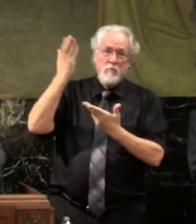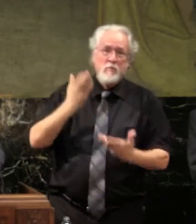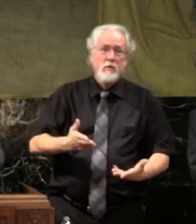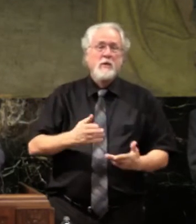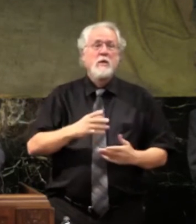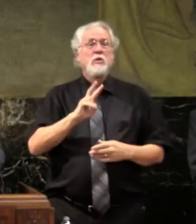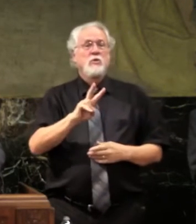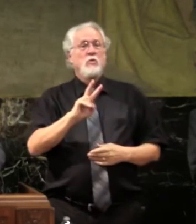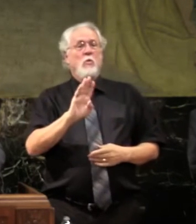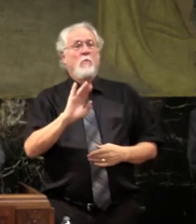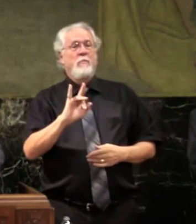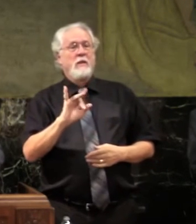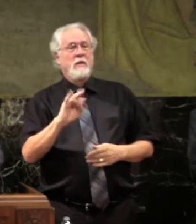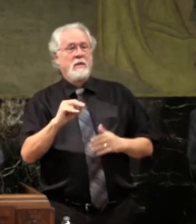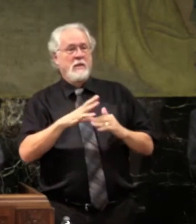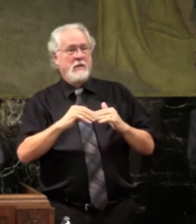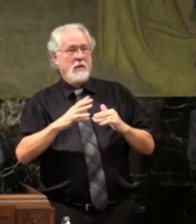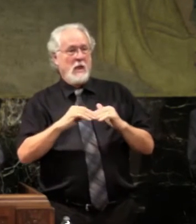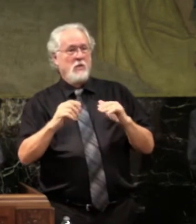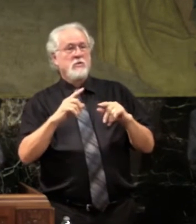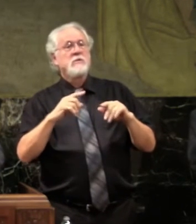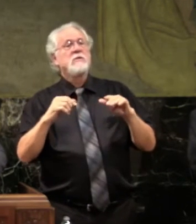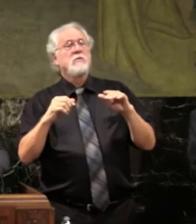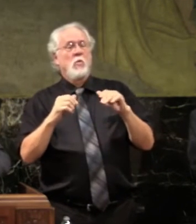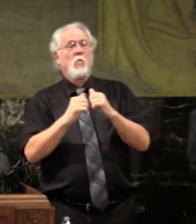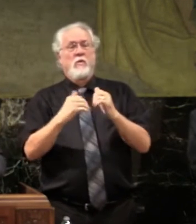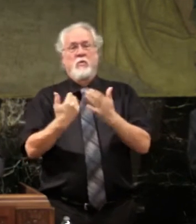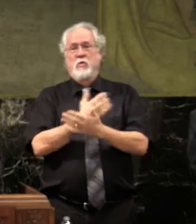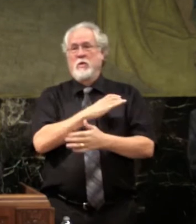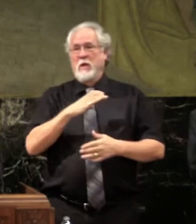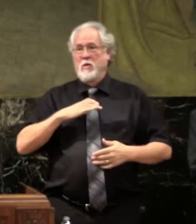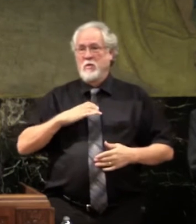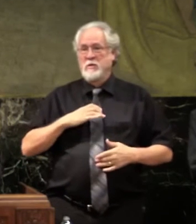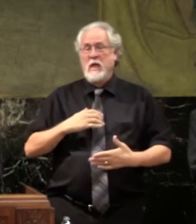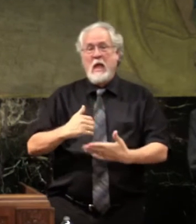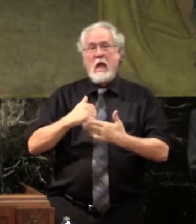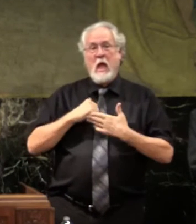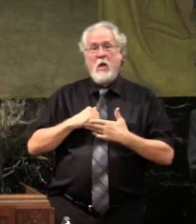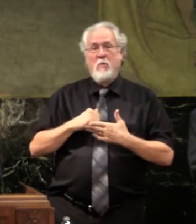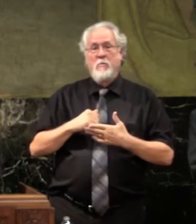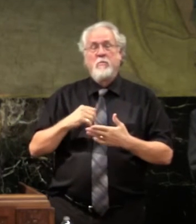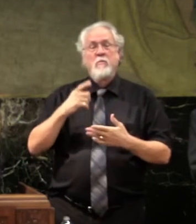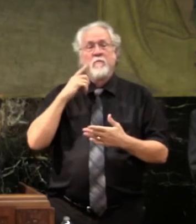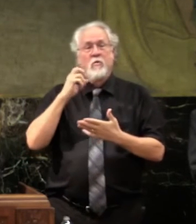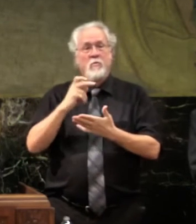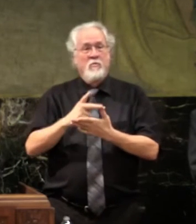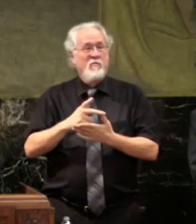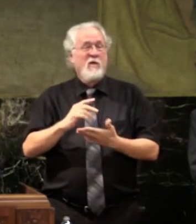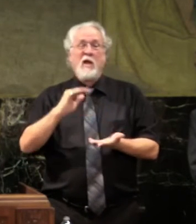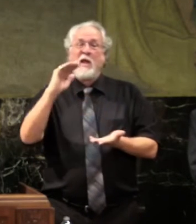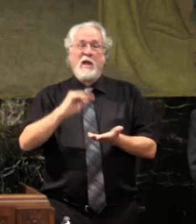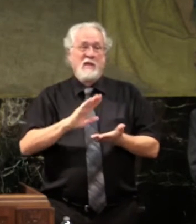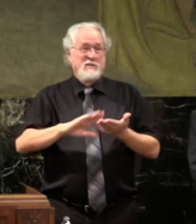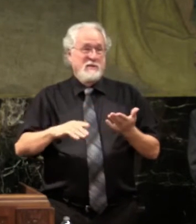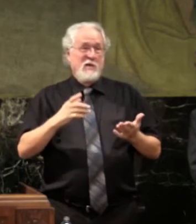billion dollars under the new Congress to help improve the Louisiana so far is less than many folks will need and there